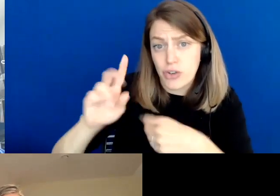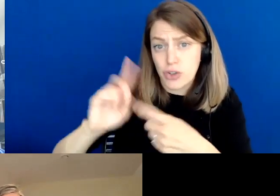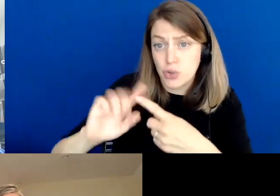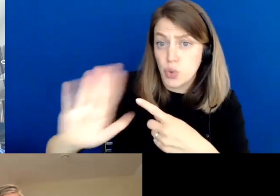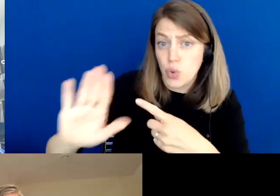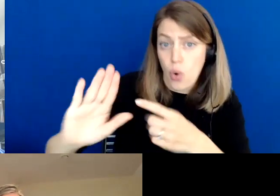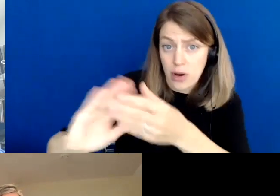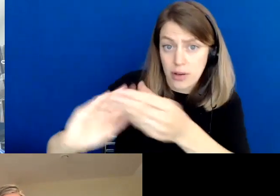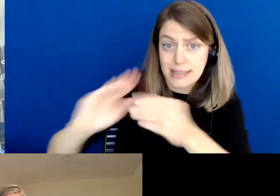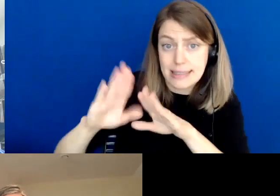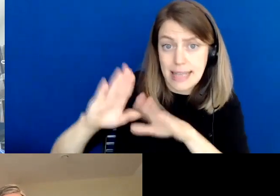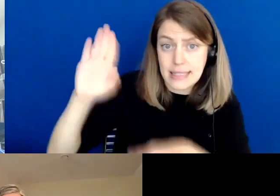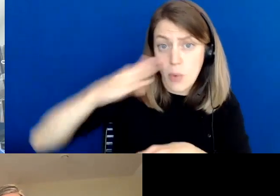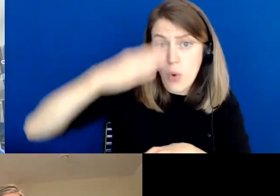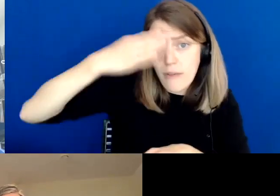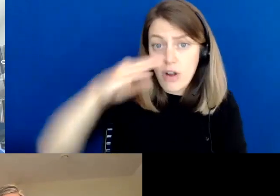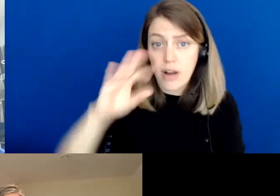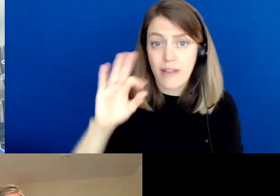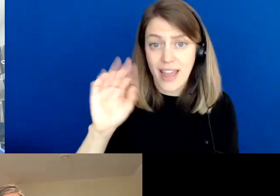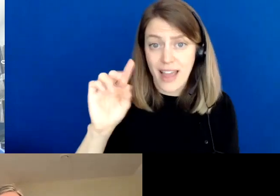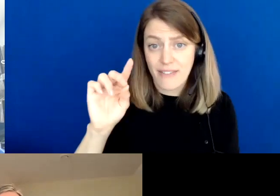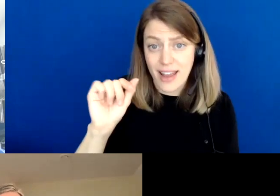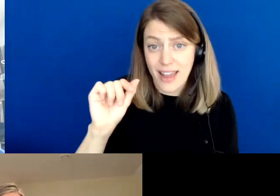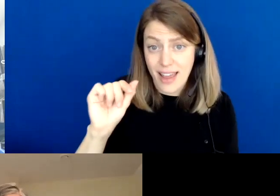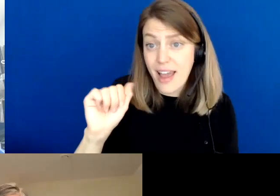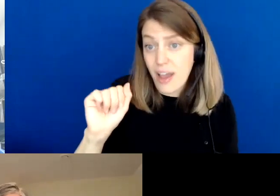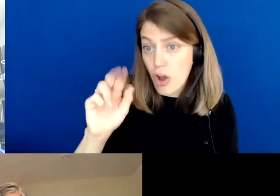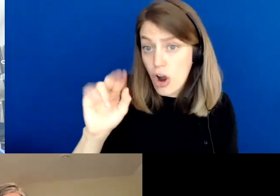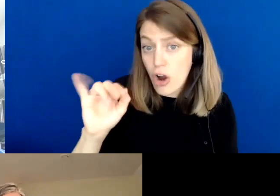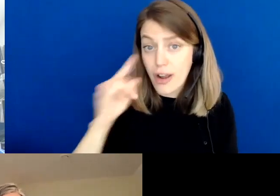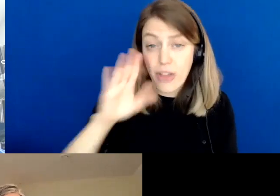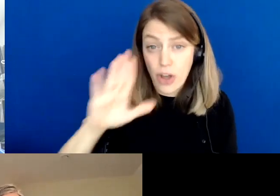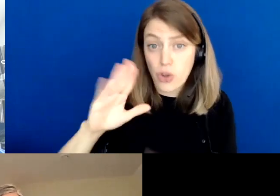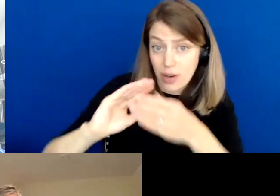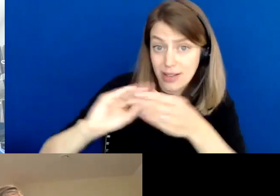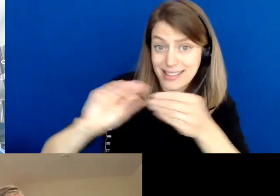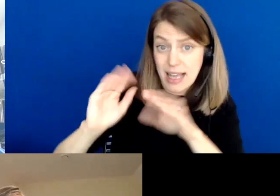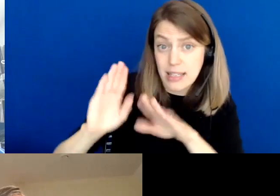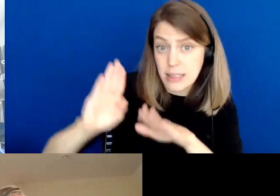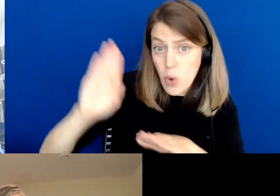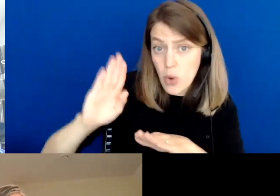which I thought was incredibly powerful where you